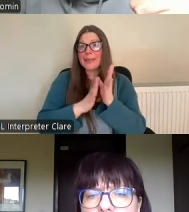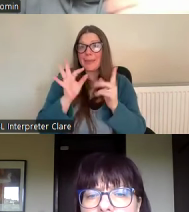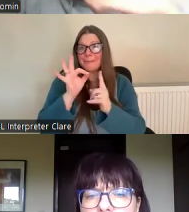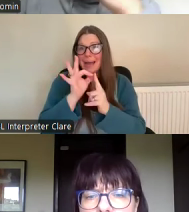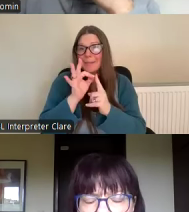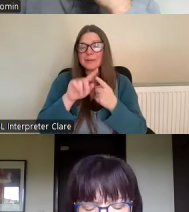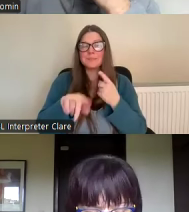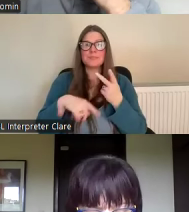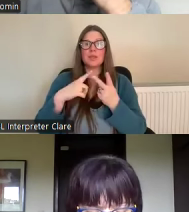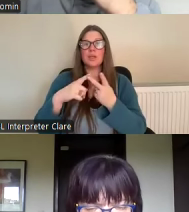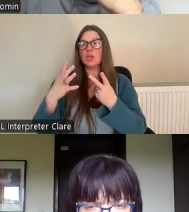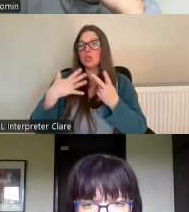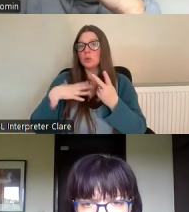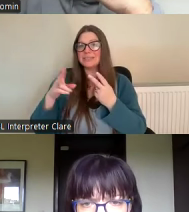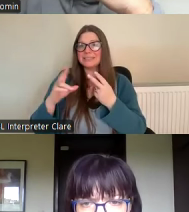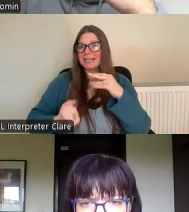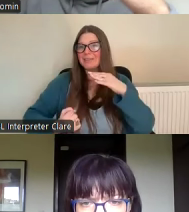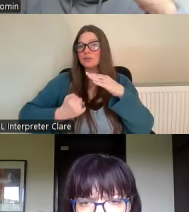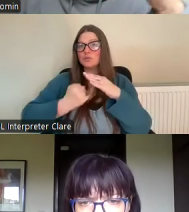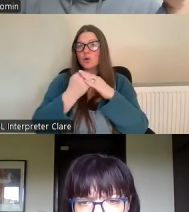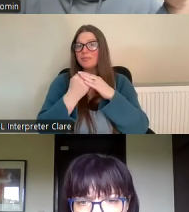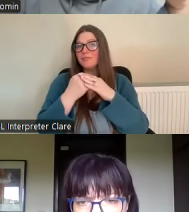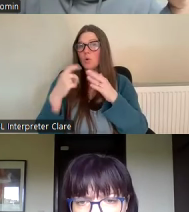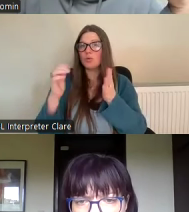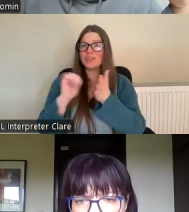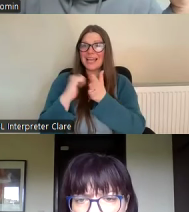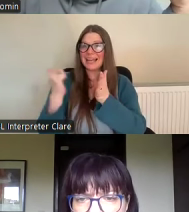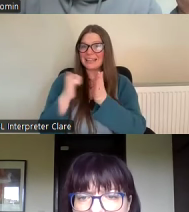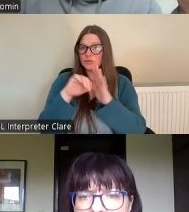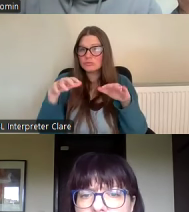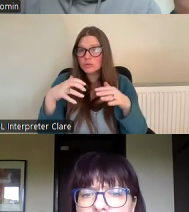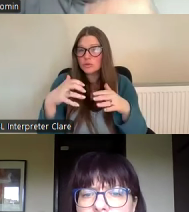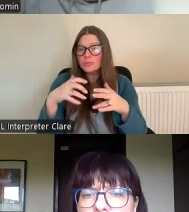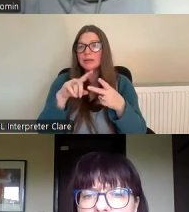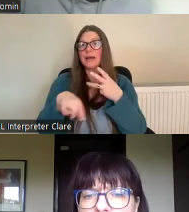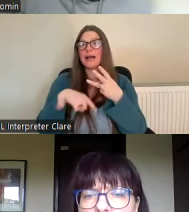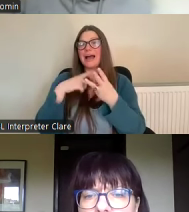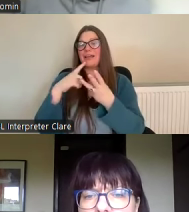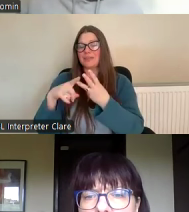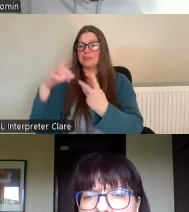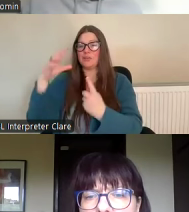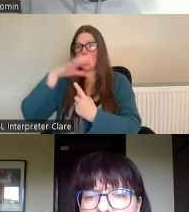and then you've also got optimizing within the location where the campaign shows.